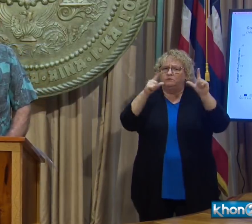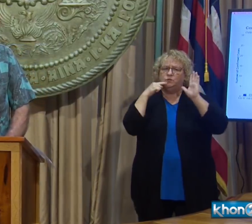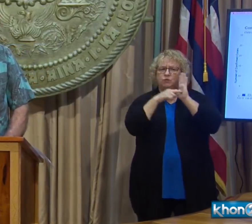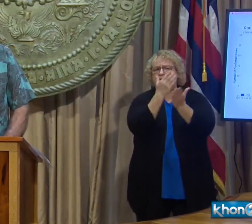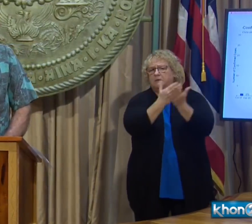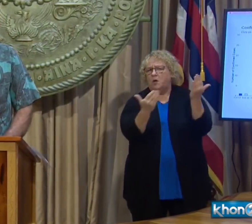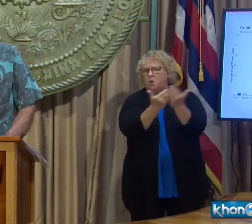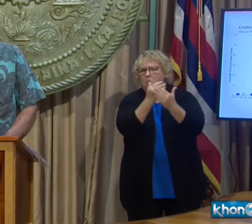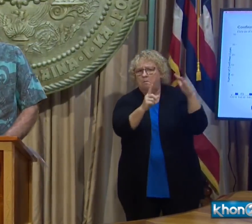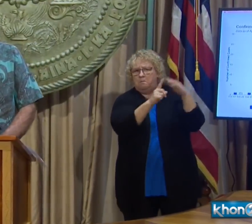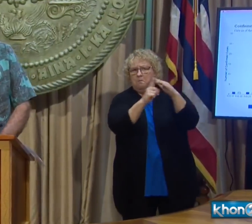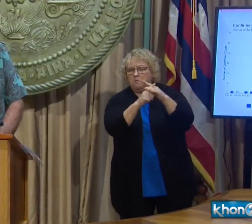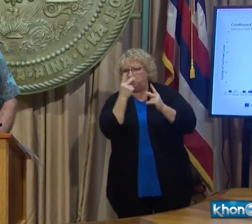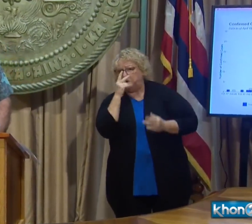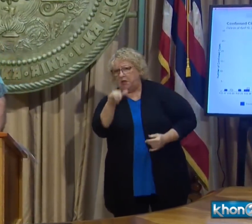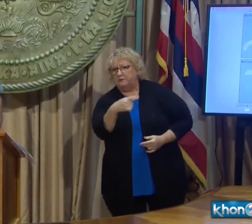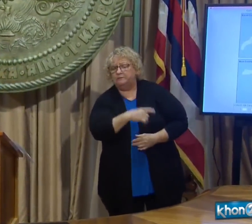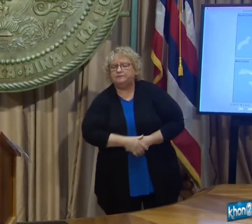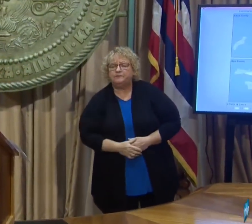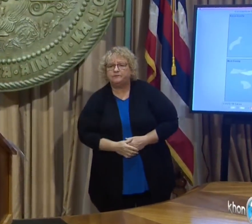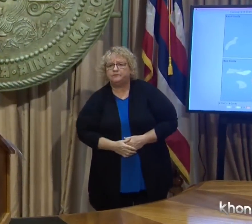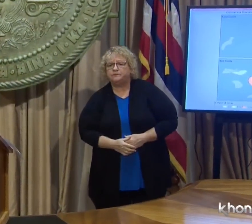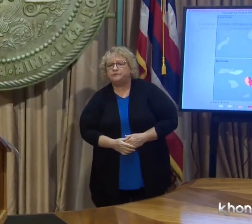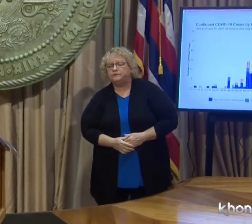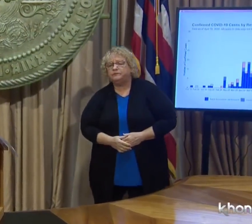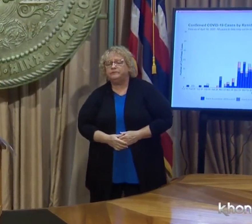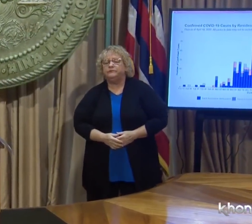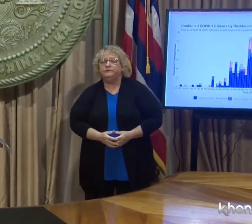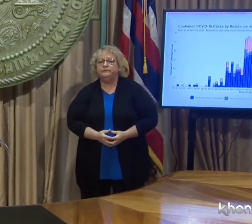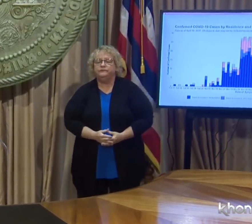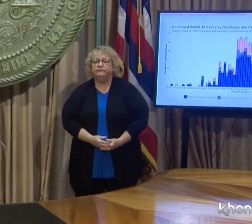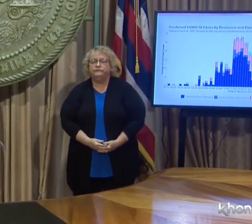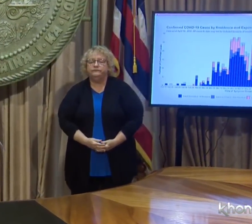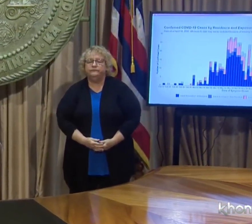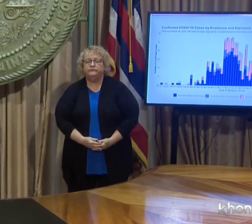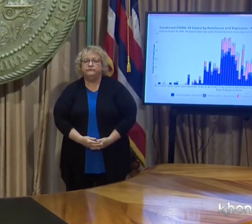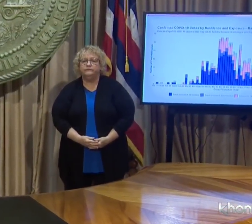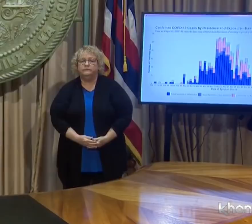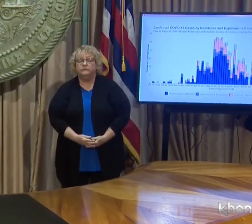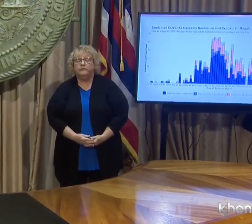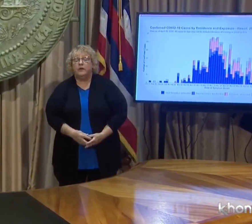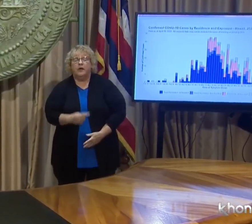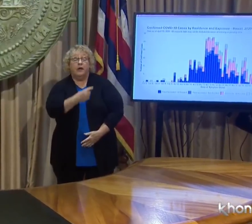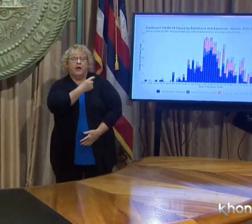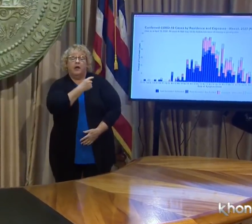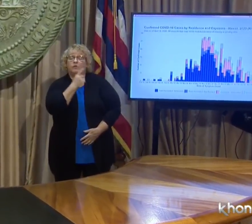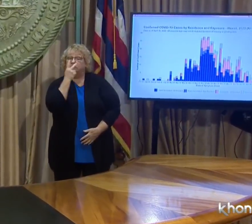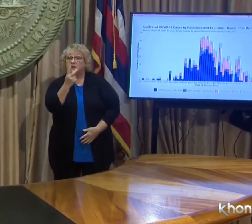REVAMPED OUR WEBSITE. I WOULD LIKE TO SHOW YOU SLIDES ON WHAT IS AVAILABLE NOW THAT MAY BE OF INTEREST.